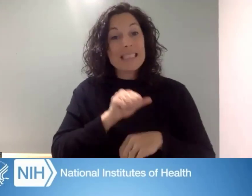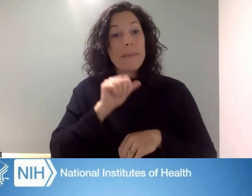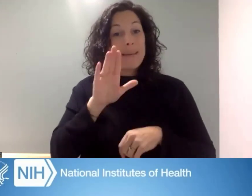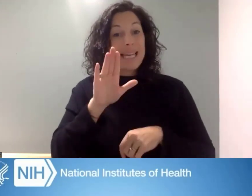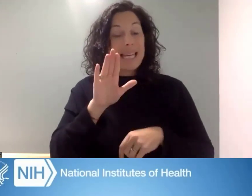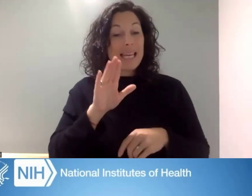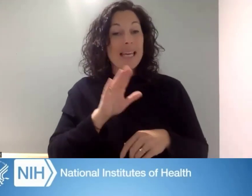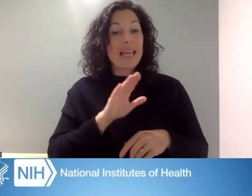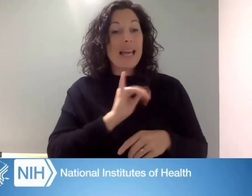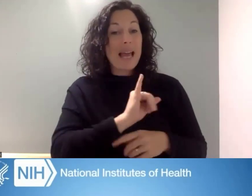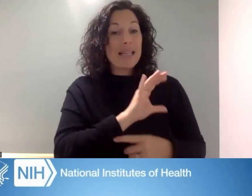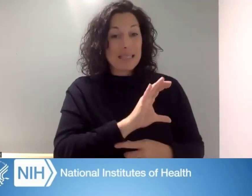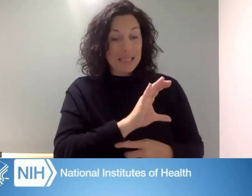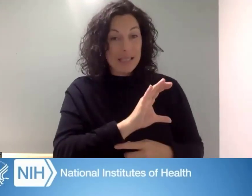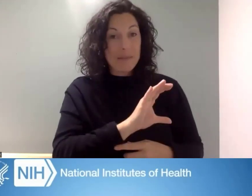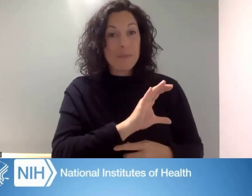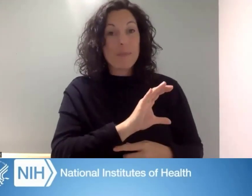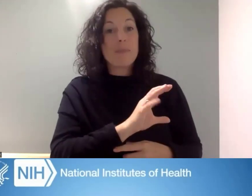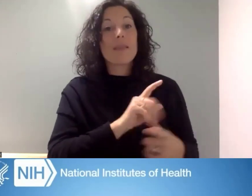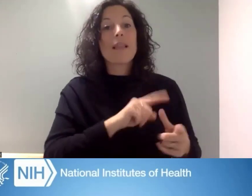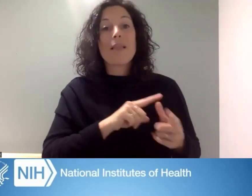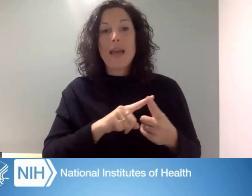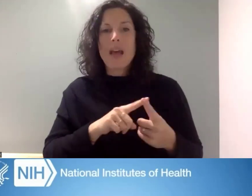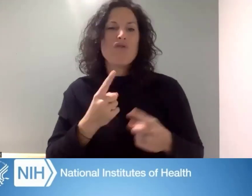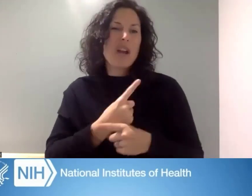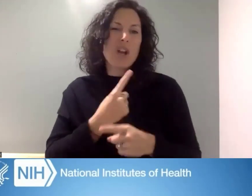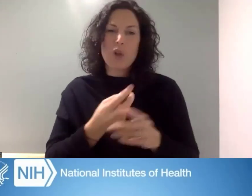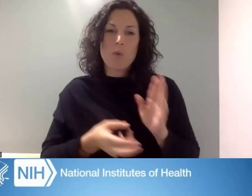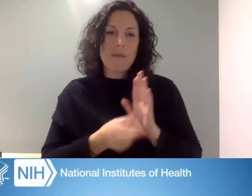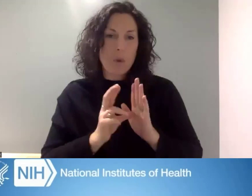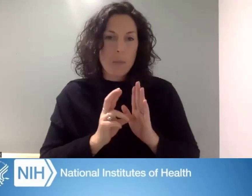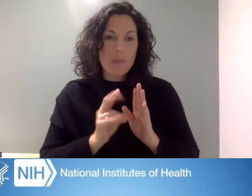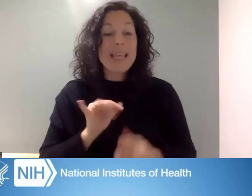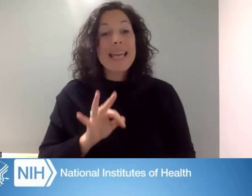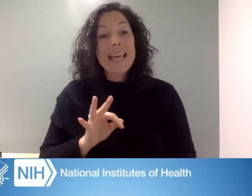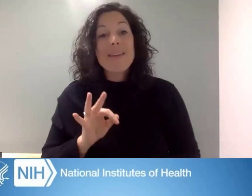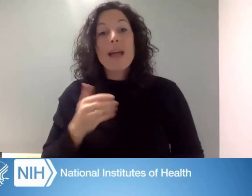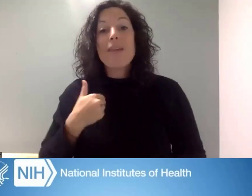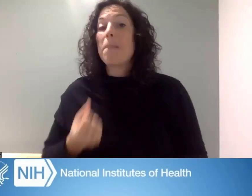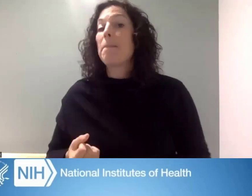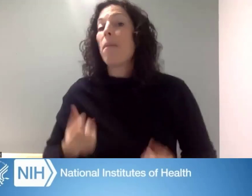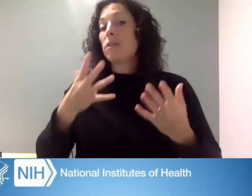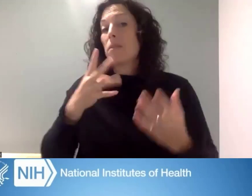in which case it would be brought for a regular review. If you had a multiple PI application